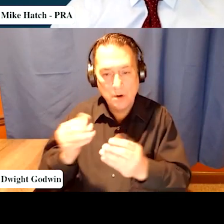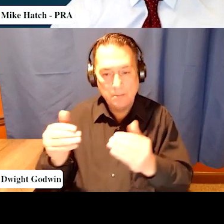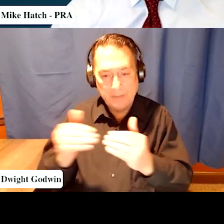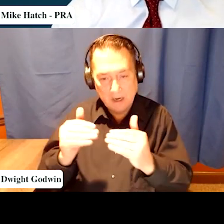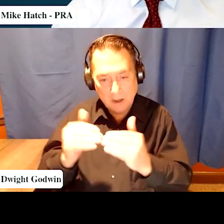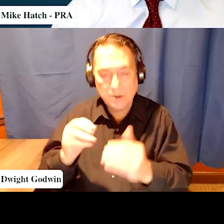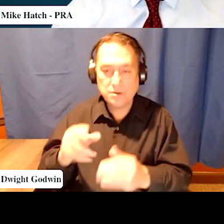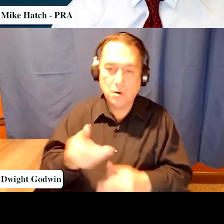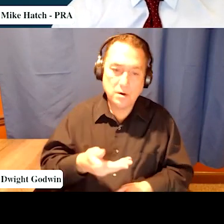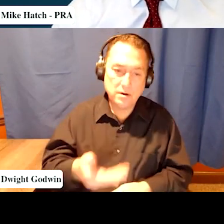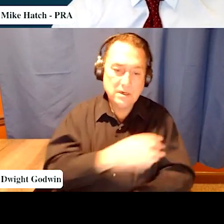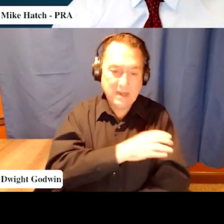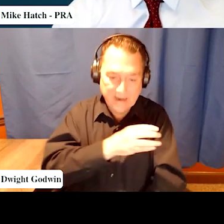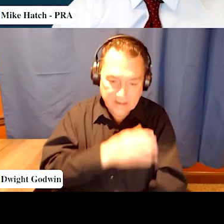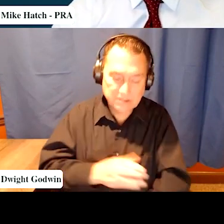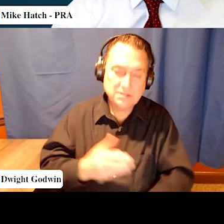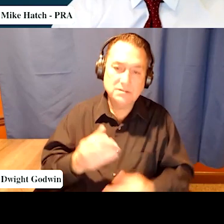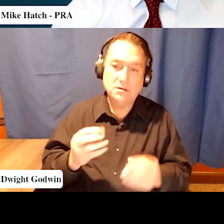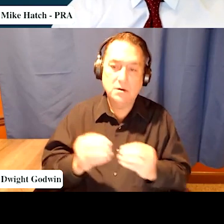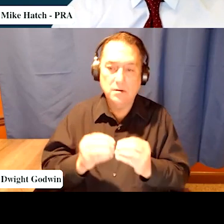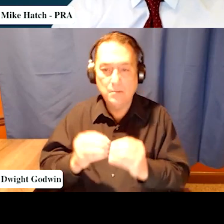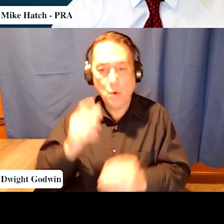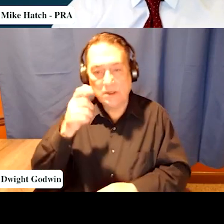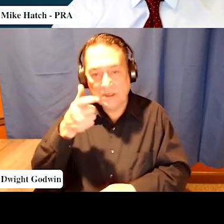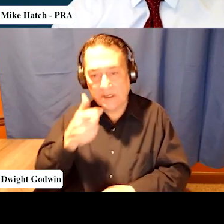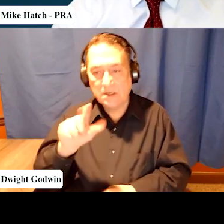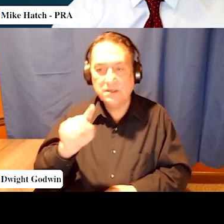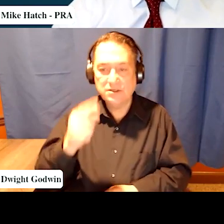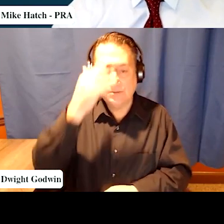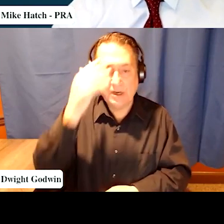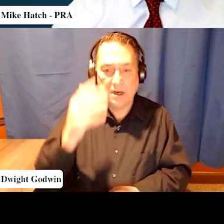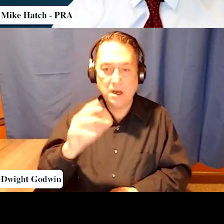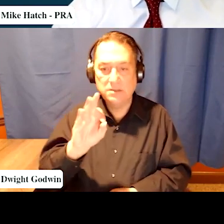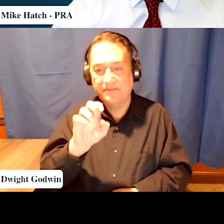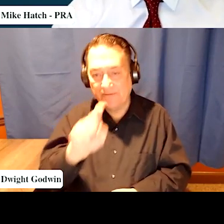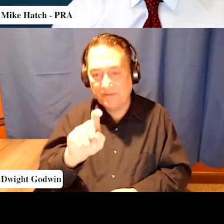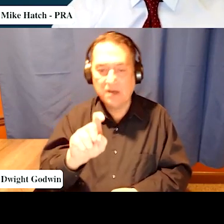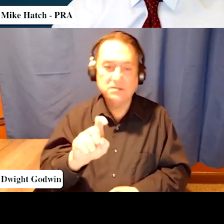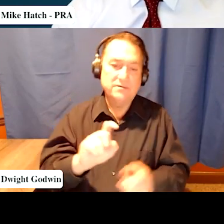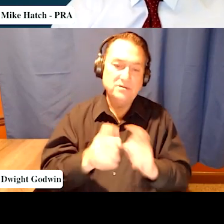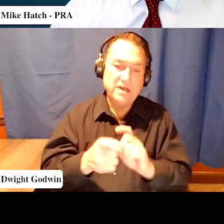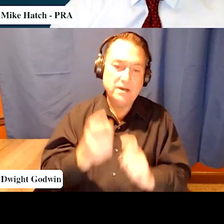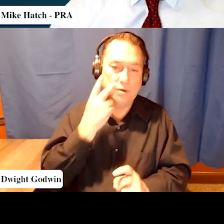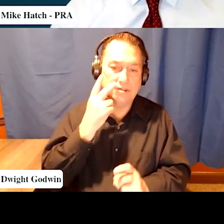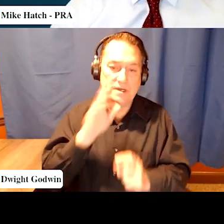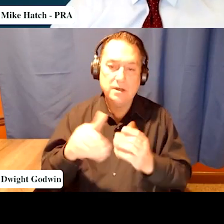we're hiring a few more dispatchers just because of the flux of change that we're seeing in all disciplines across the United States.